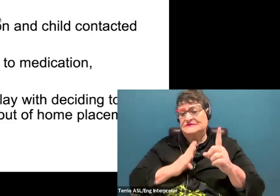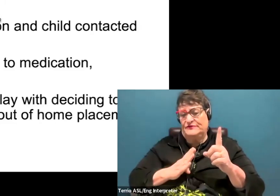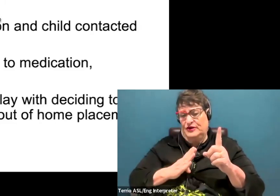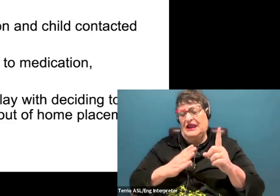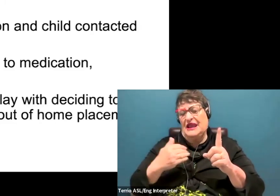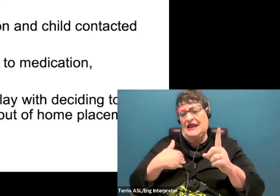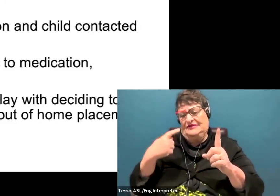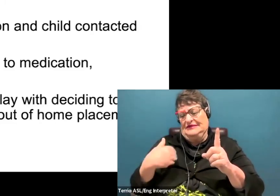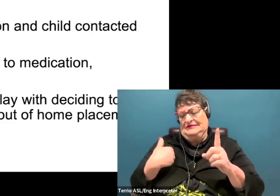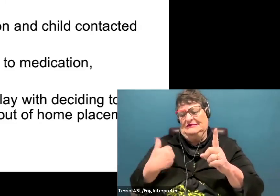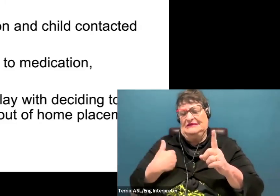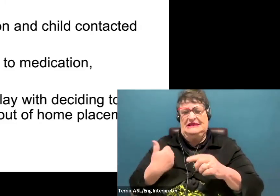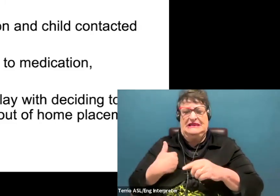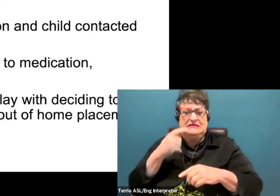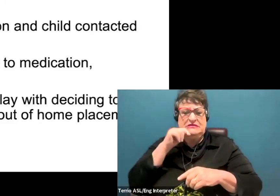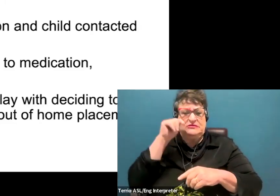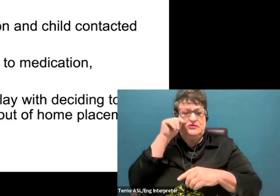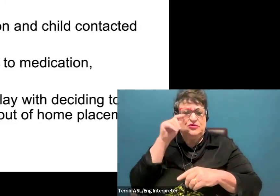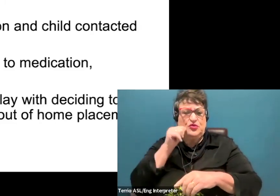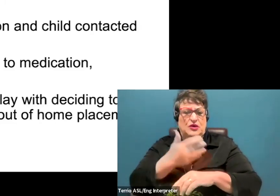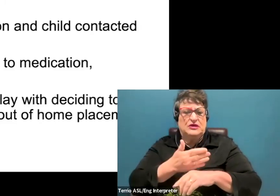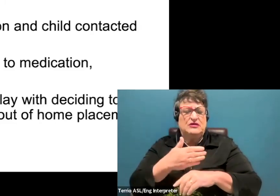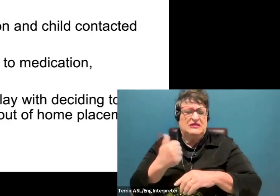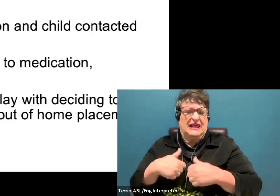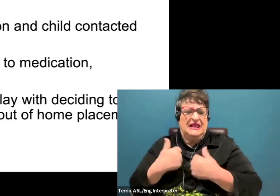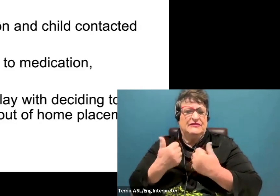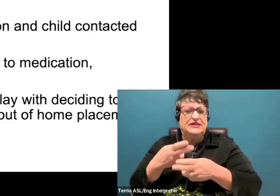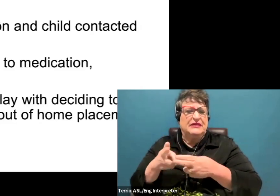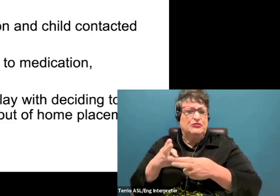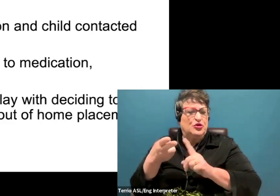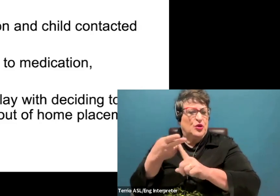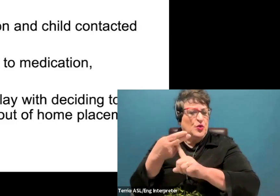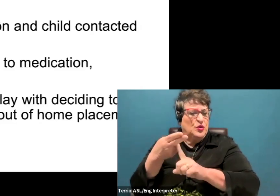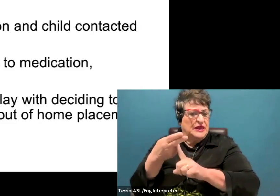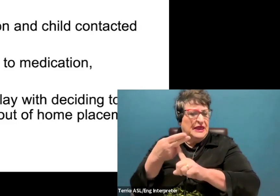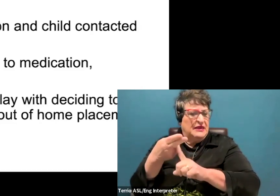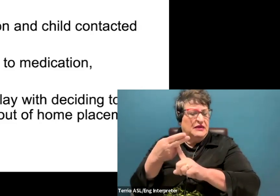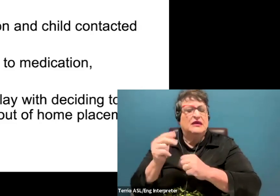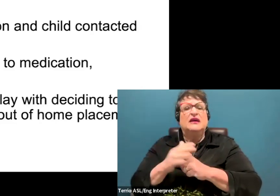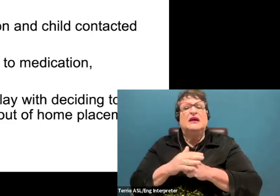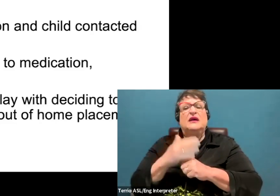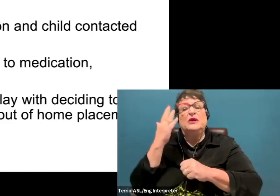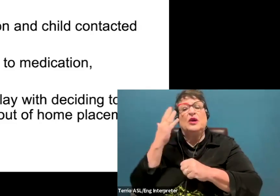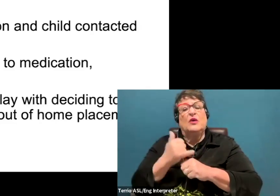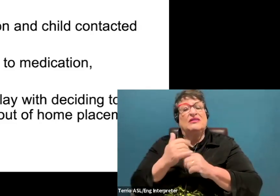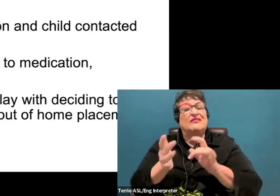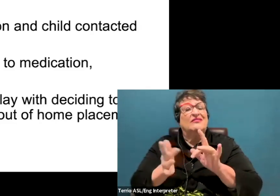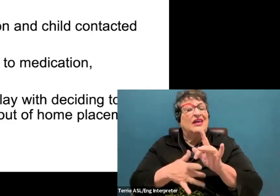They're living in a hotel temporarily. And because of a lapse in her being able to get her medication,